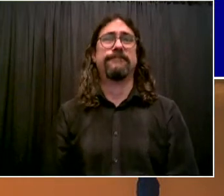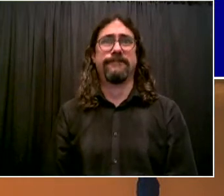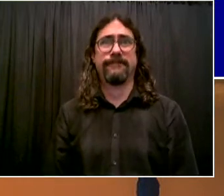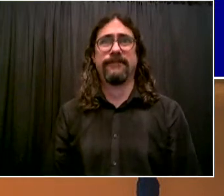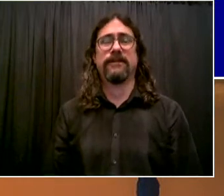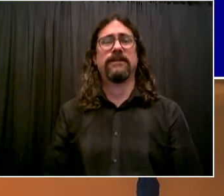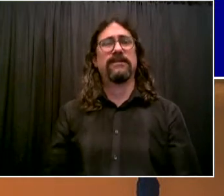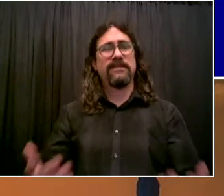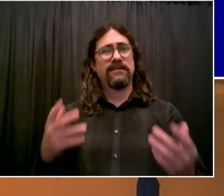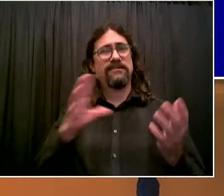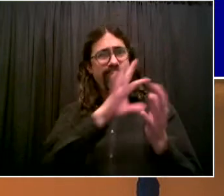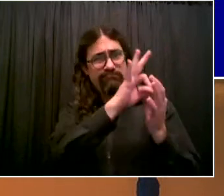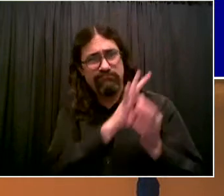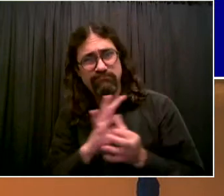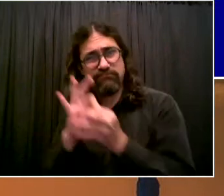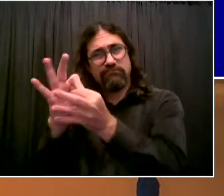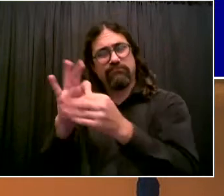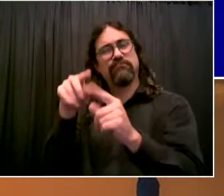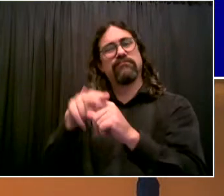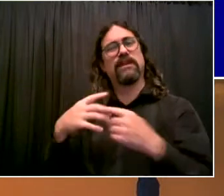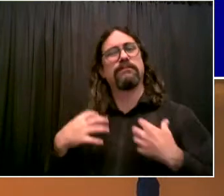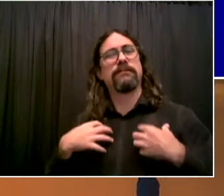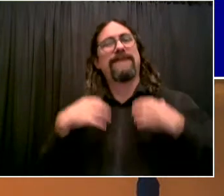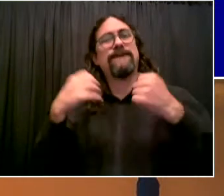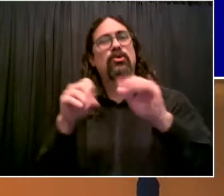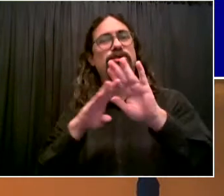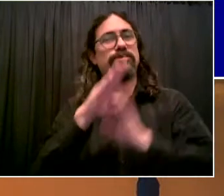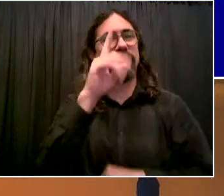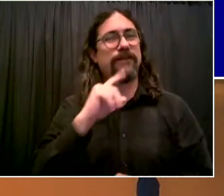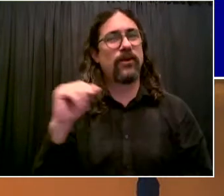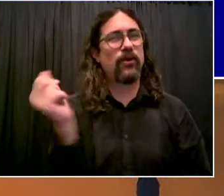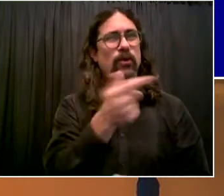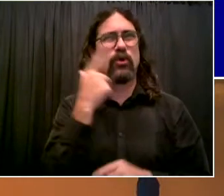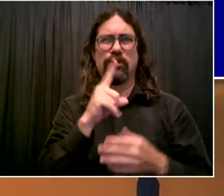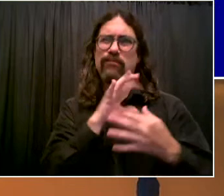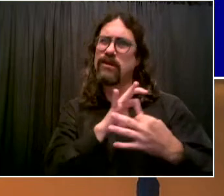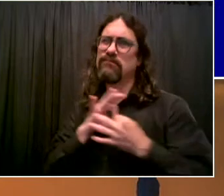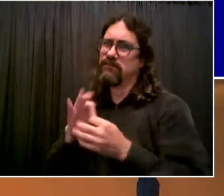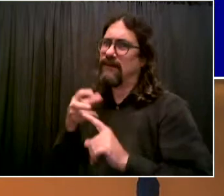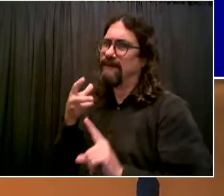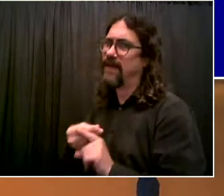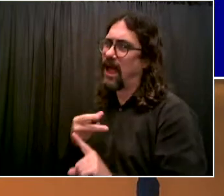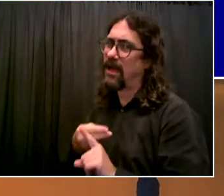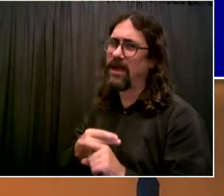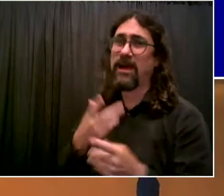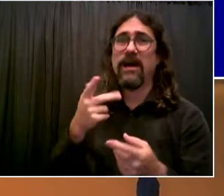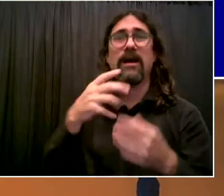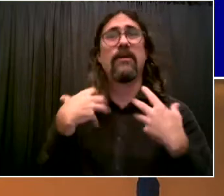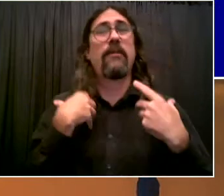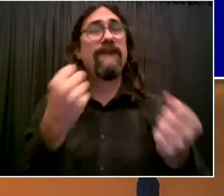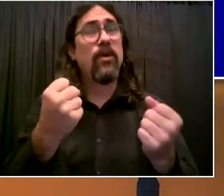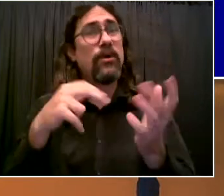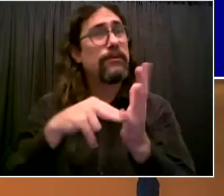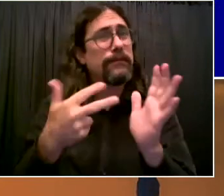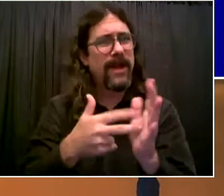RECOVERY IS